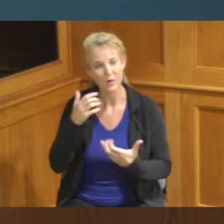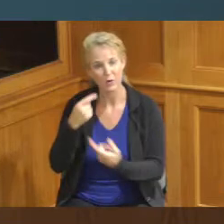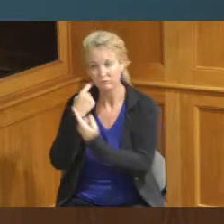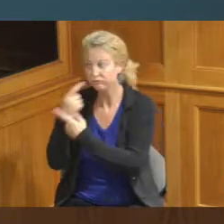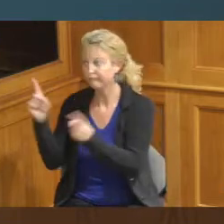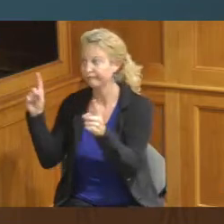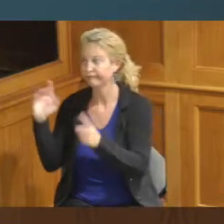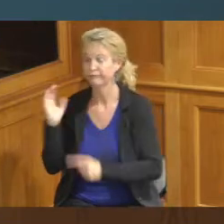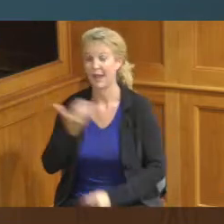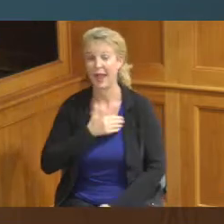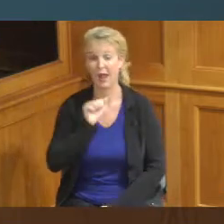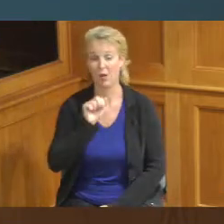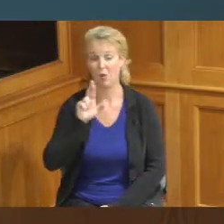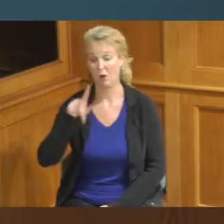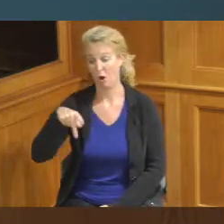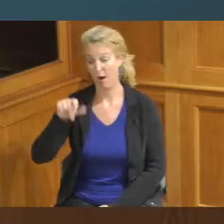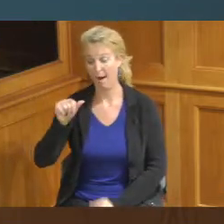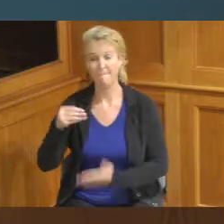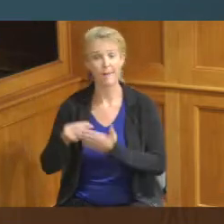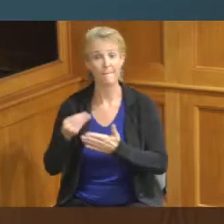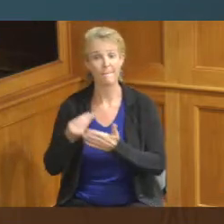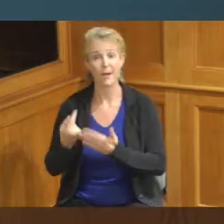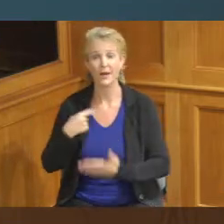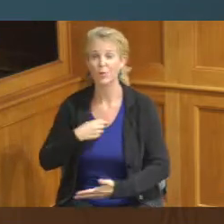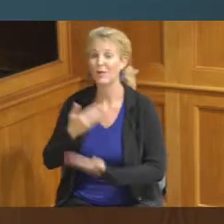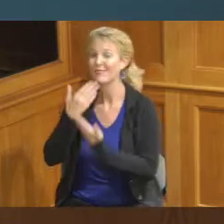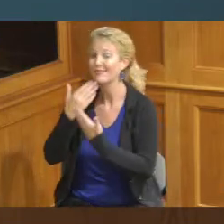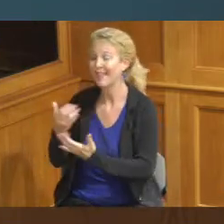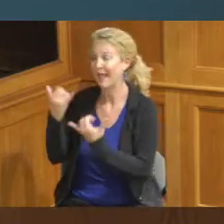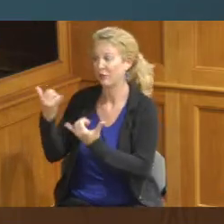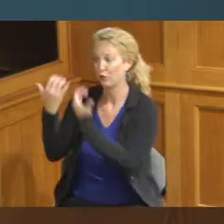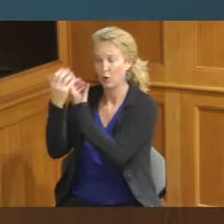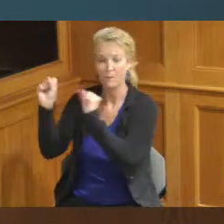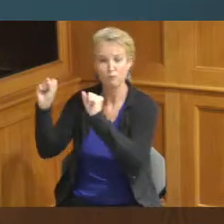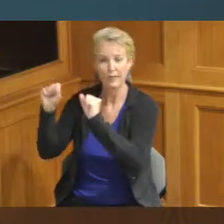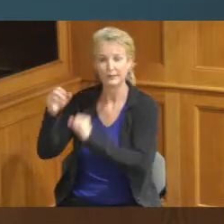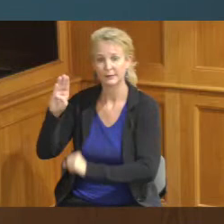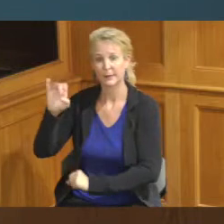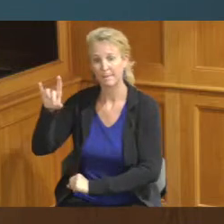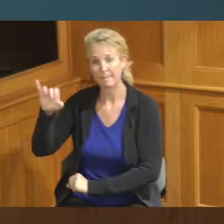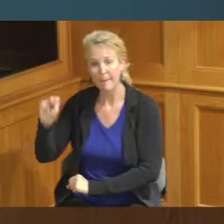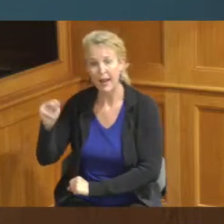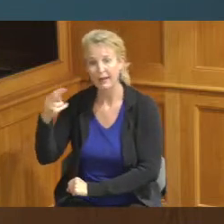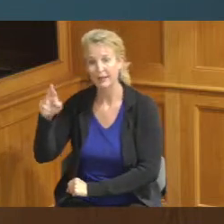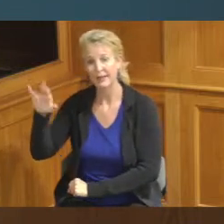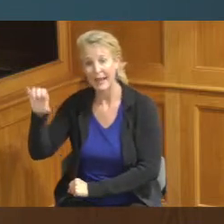money we thank the Biden Harris Administration but it's time for the Biden Harris Administration